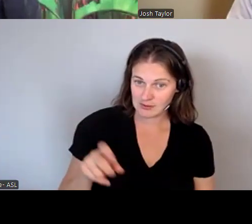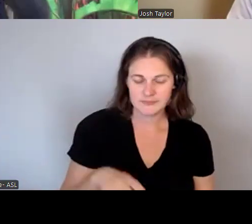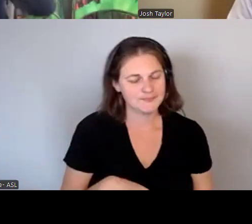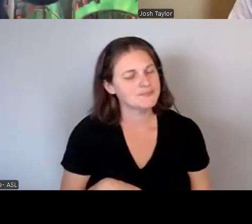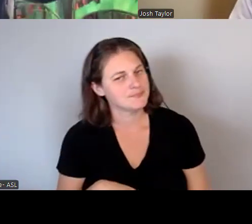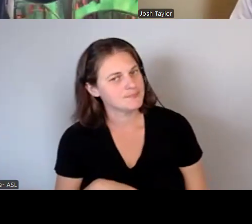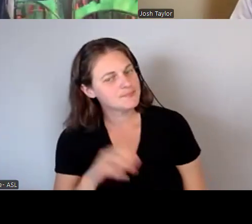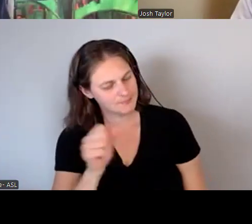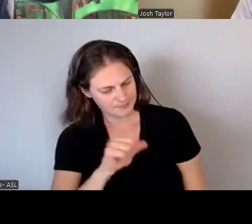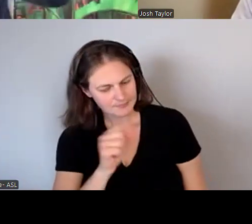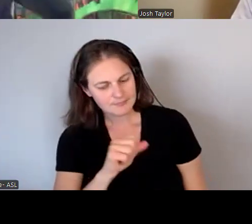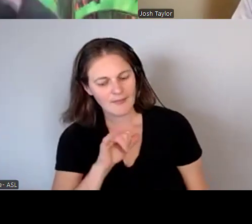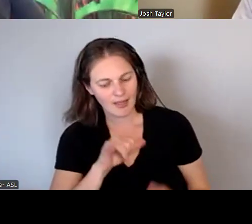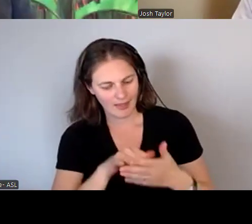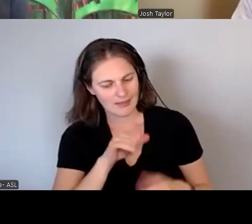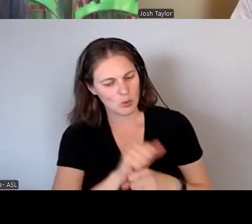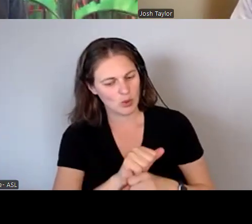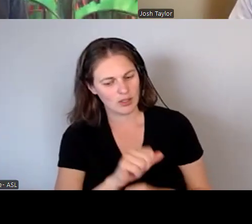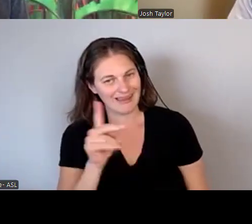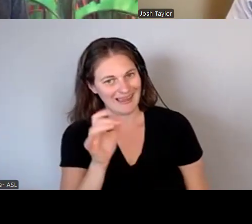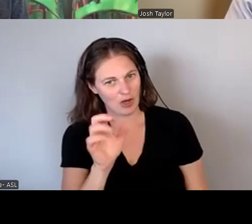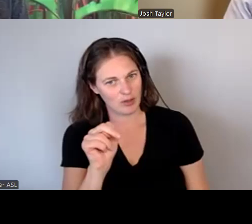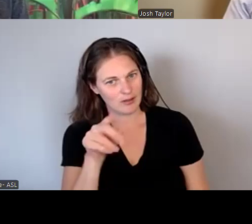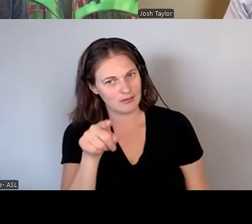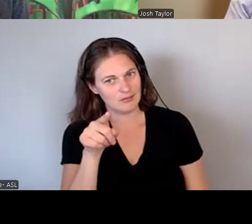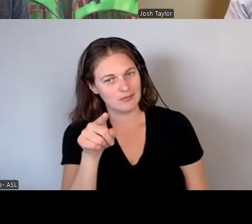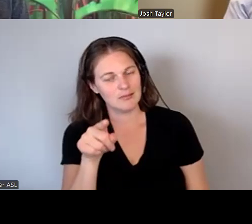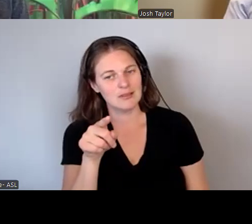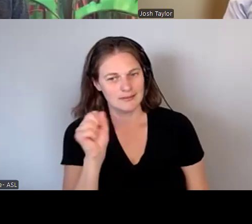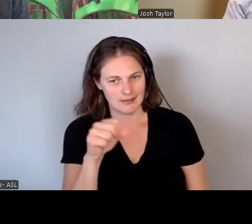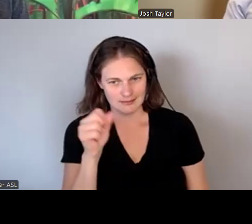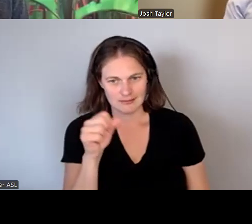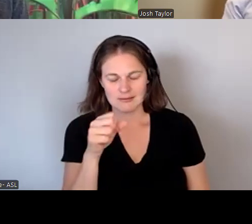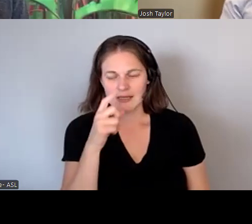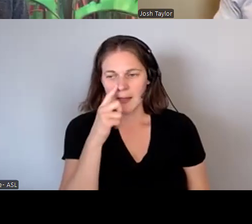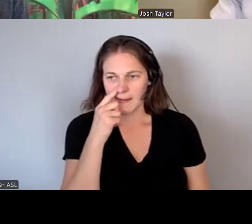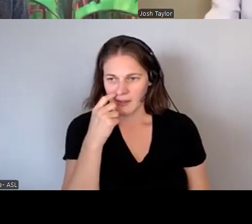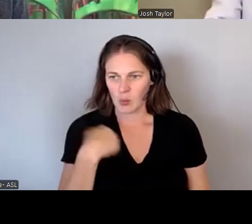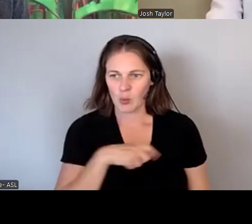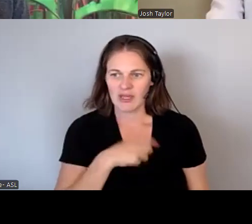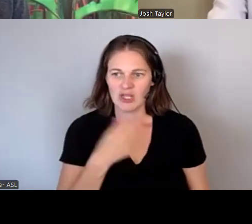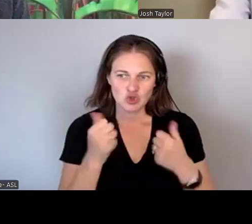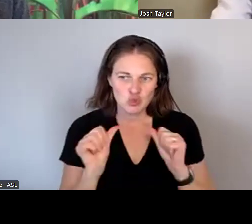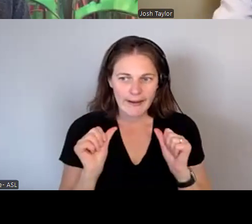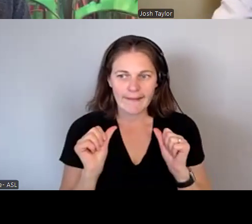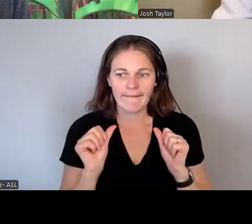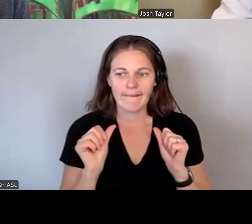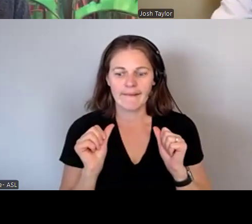that's the very work that Karen does. So we try to direct